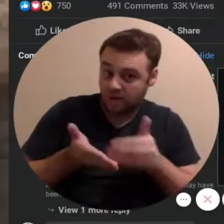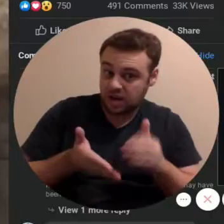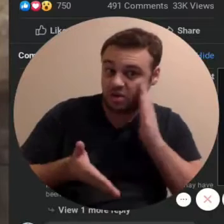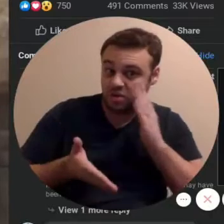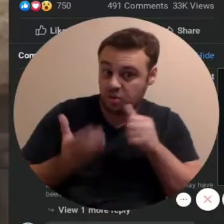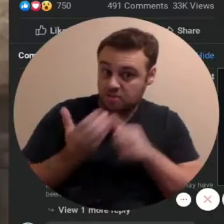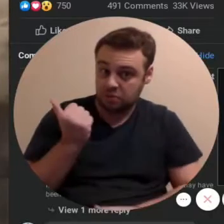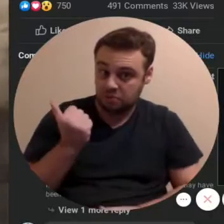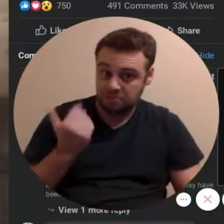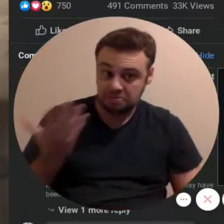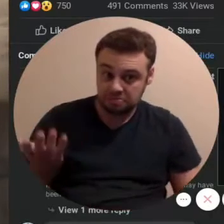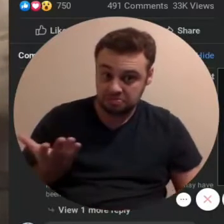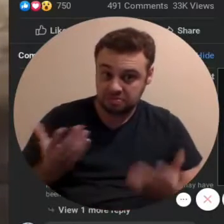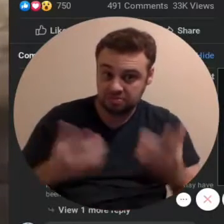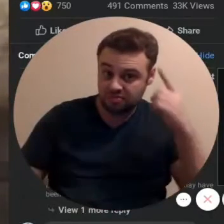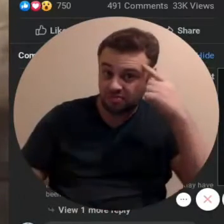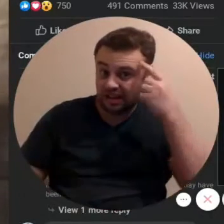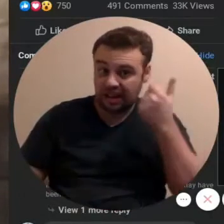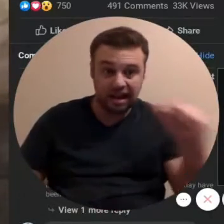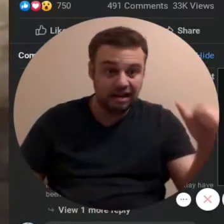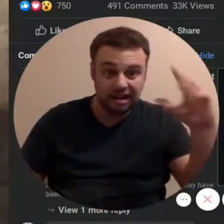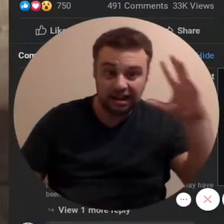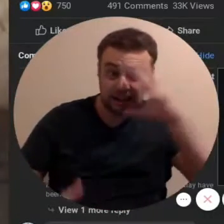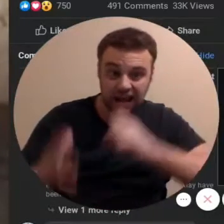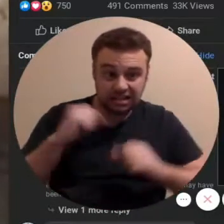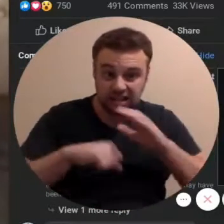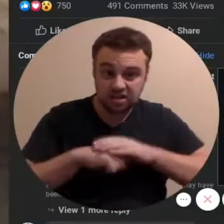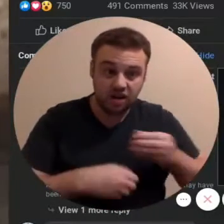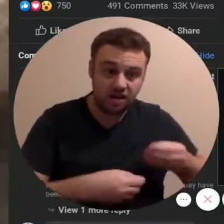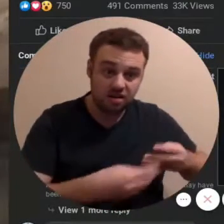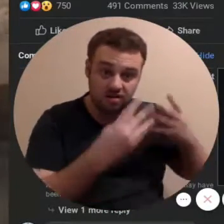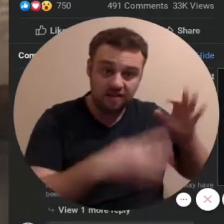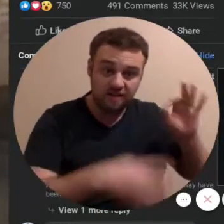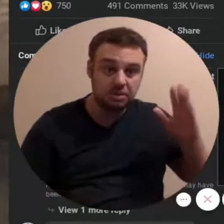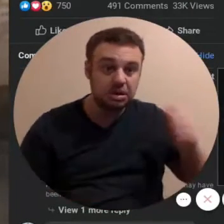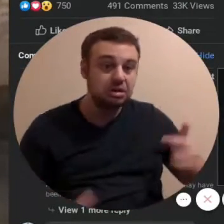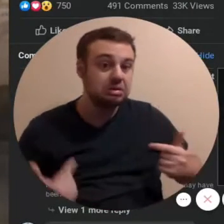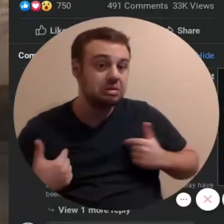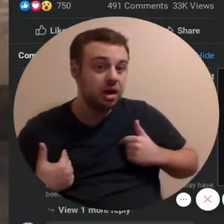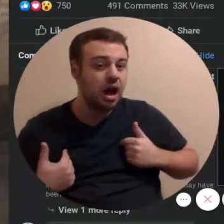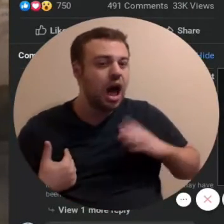So any guesses you guys? Any guesses how often? I'm gonna guess